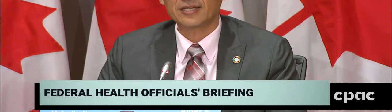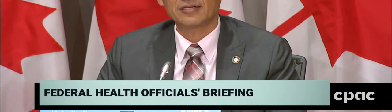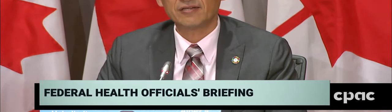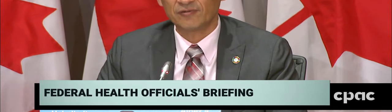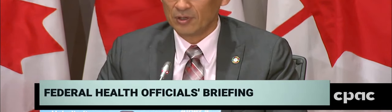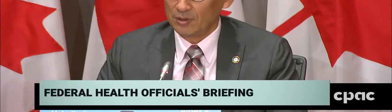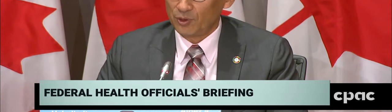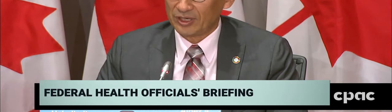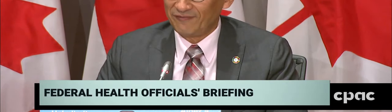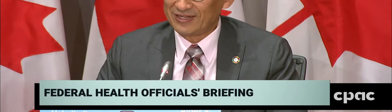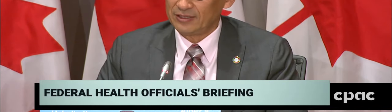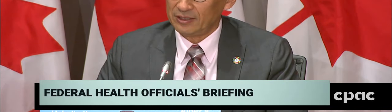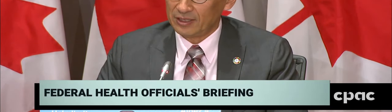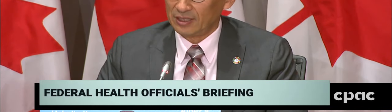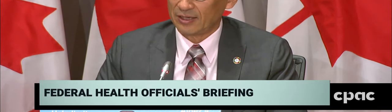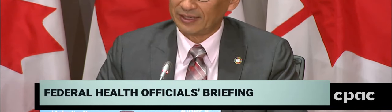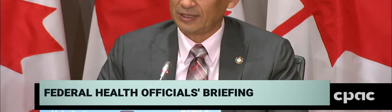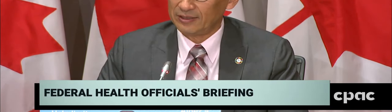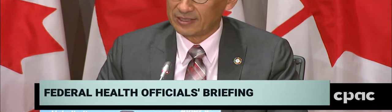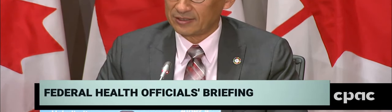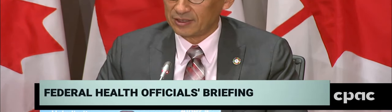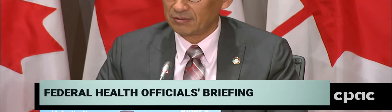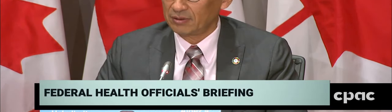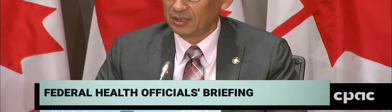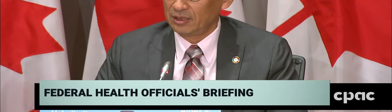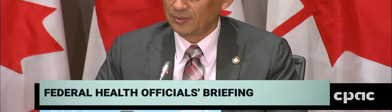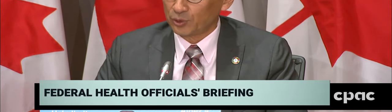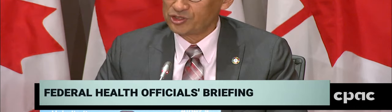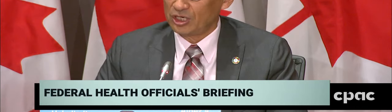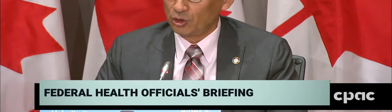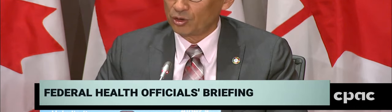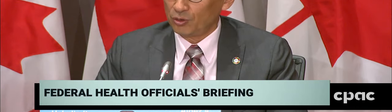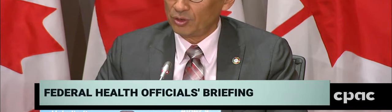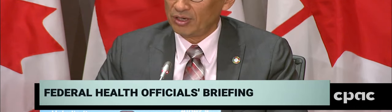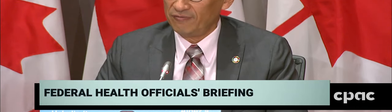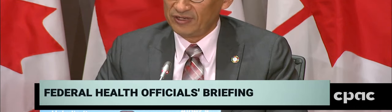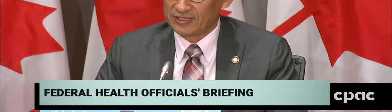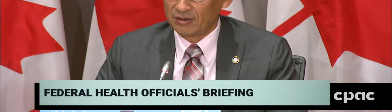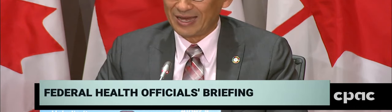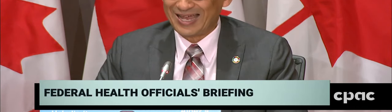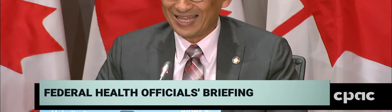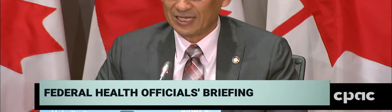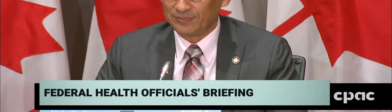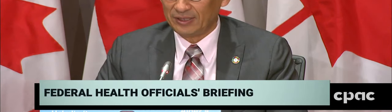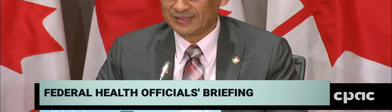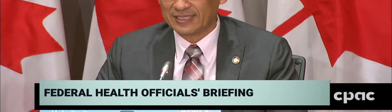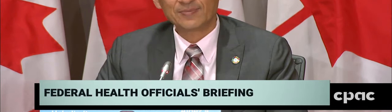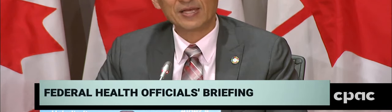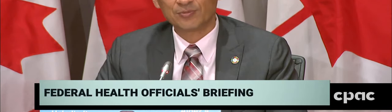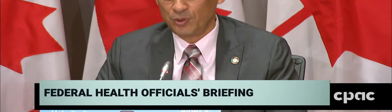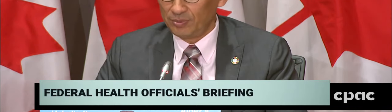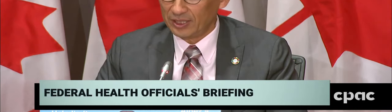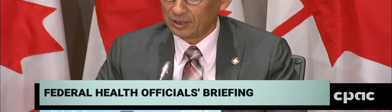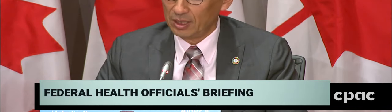HEALTHIER LIVING ENVIRONMENTS